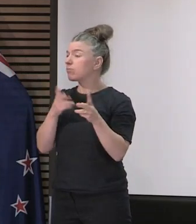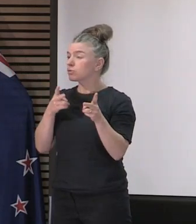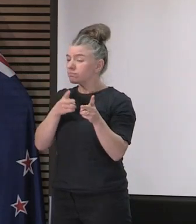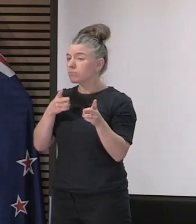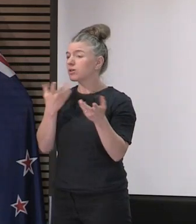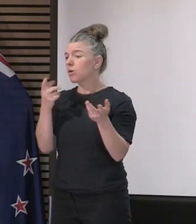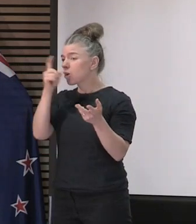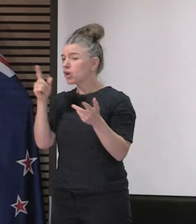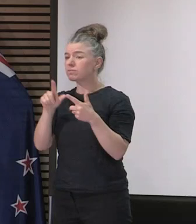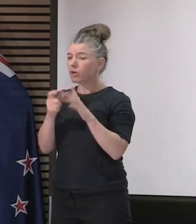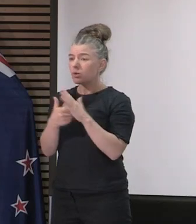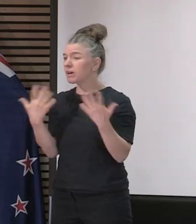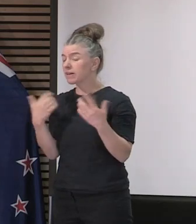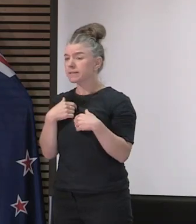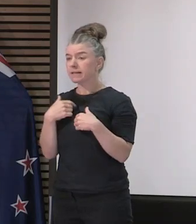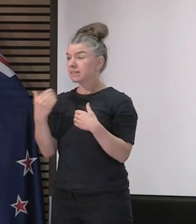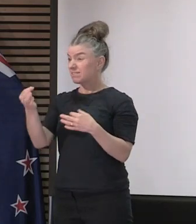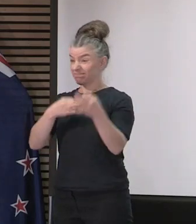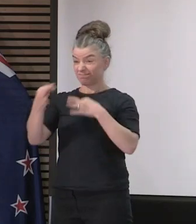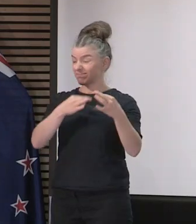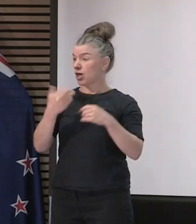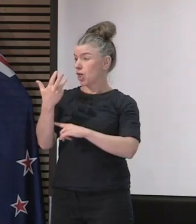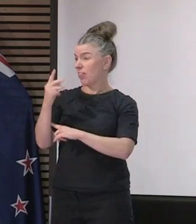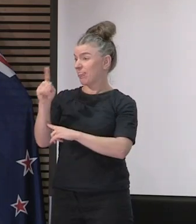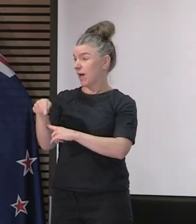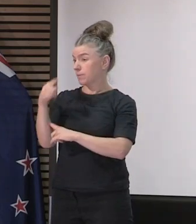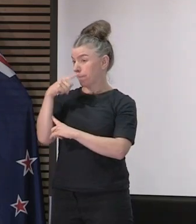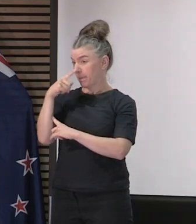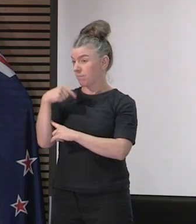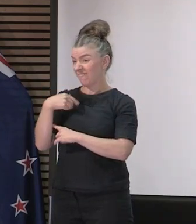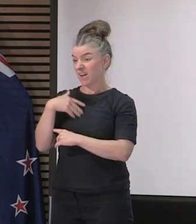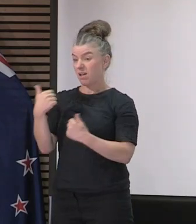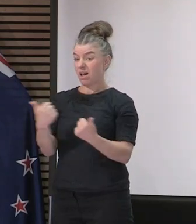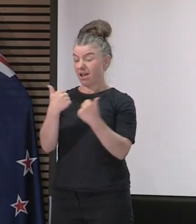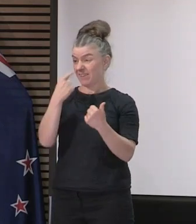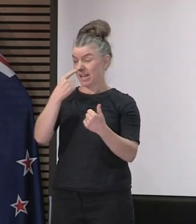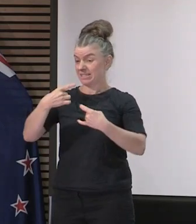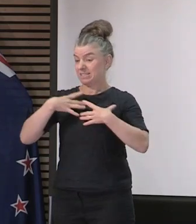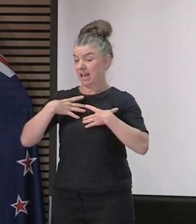available to support the health system if required. So my sense is we are able to